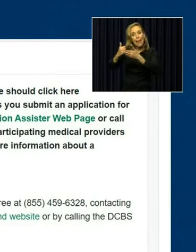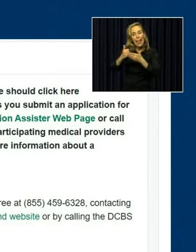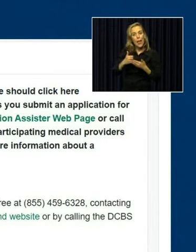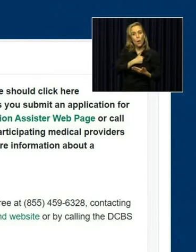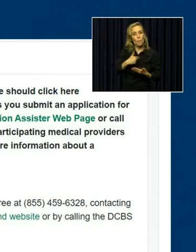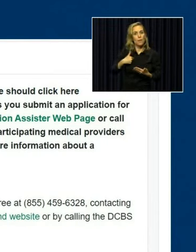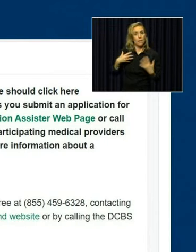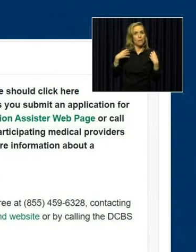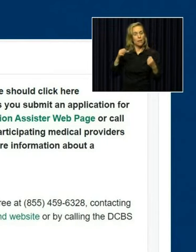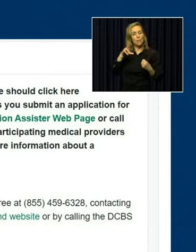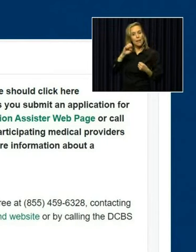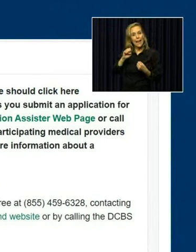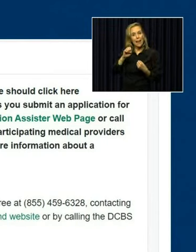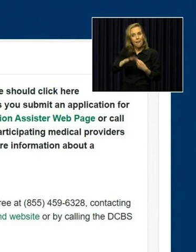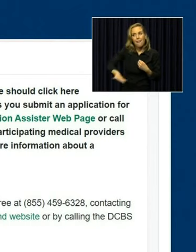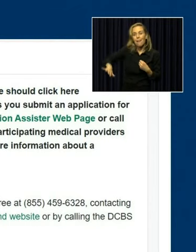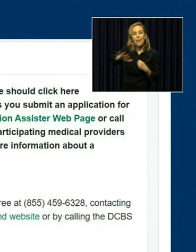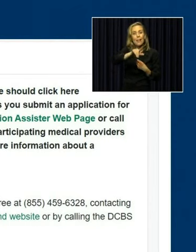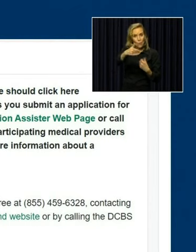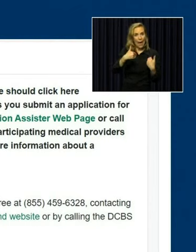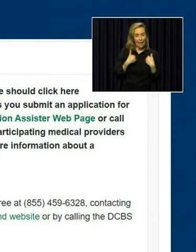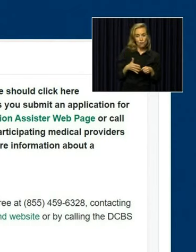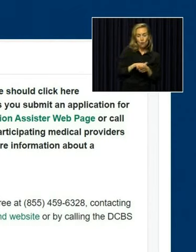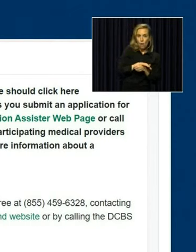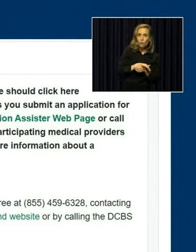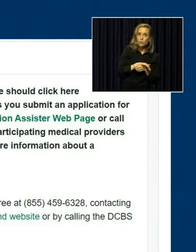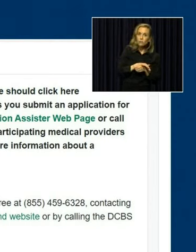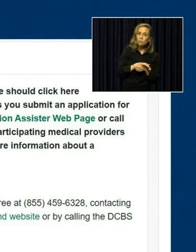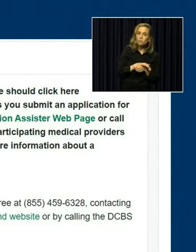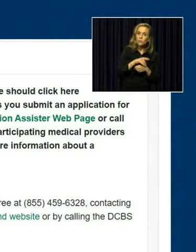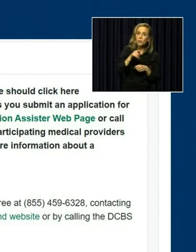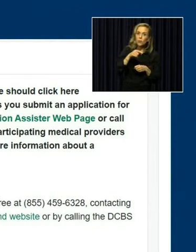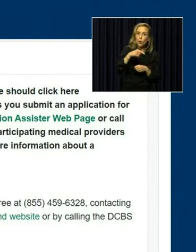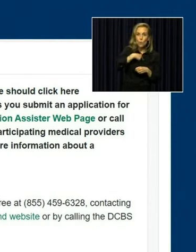IF YOU ARE UNINSURED, WE CAN GET YOU COVERED THROUGH JUNE. PLEASE SIGN UP, IT WILL HELP ALL